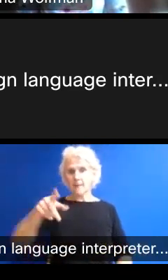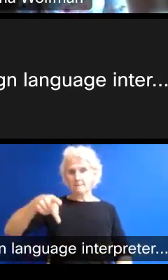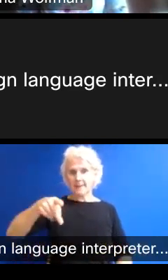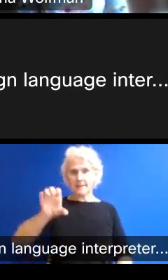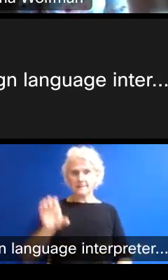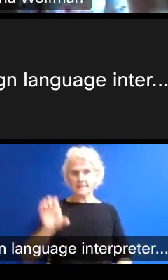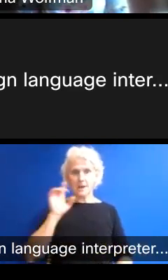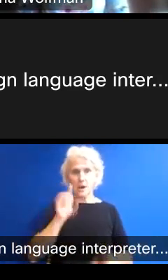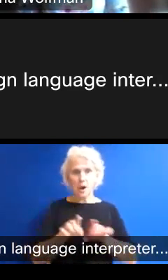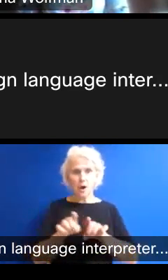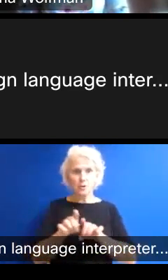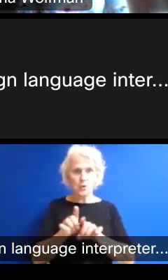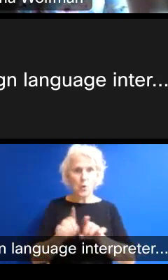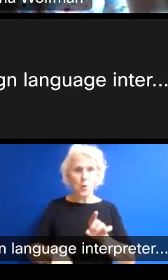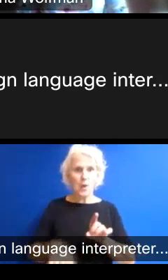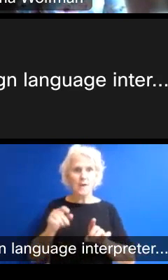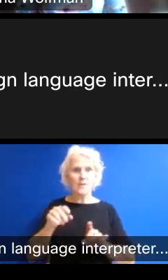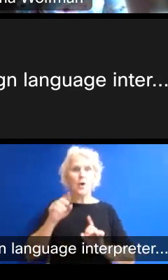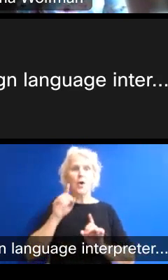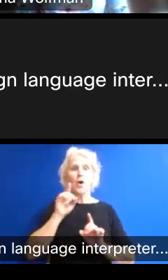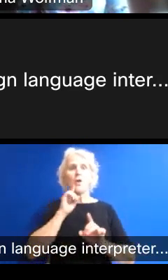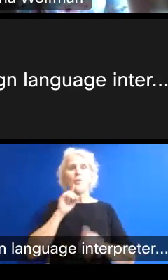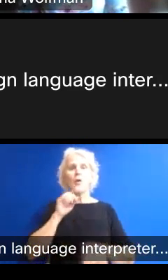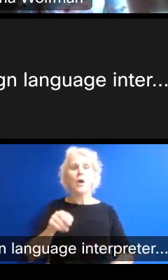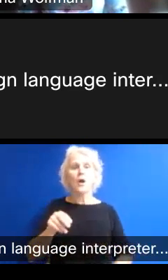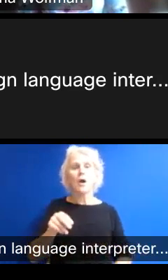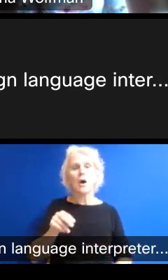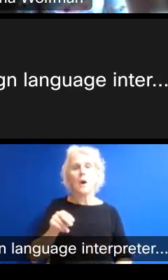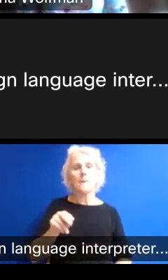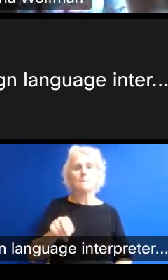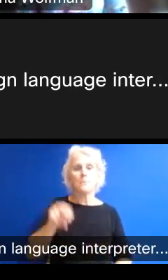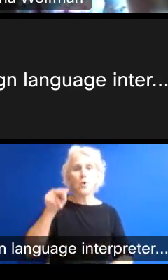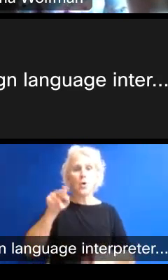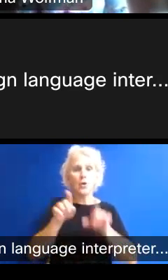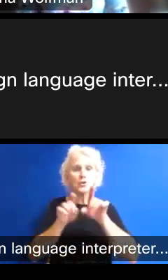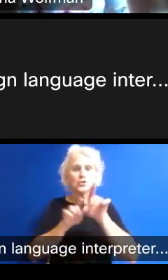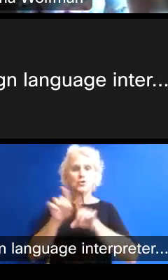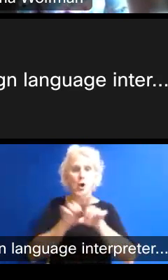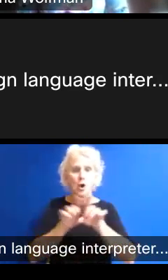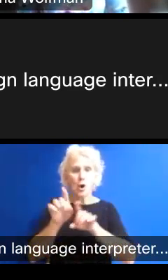Northstar kinship assistance that may go along and have children be eligible in families for